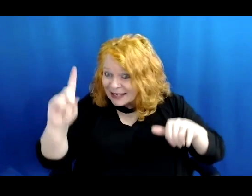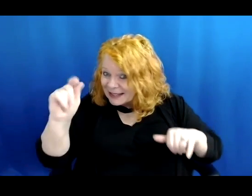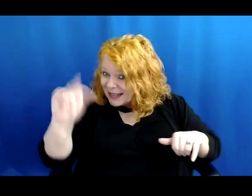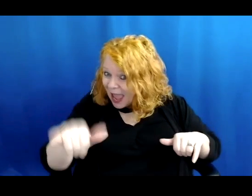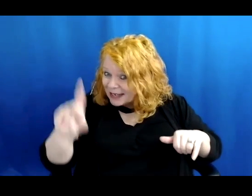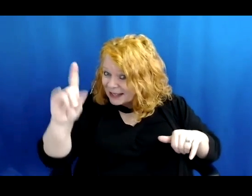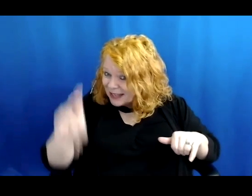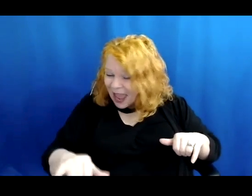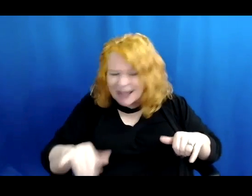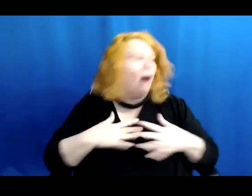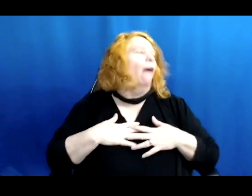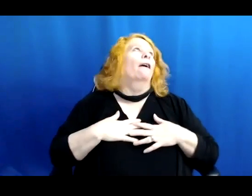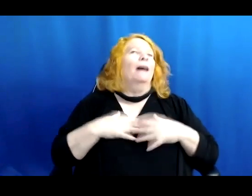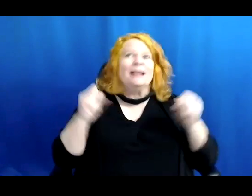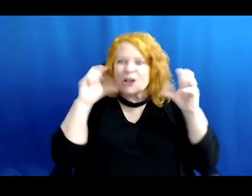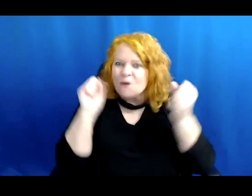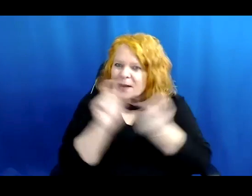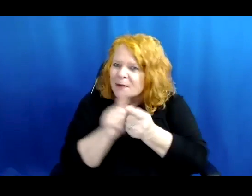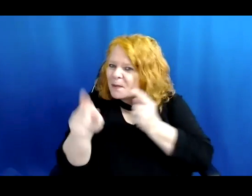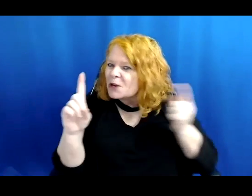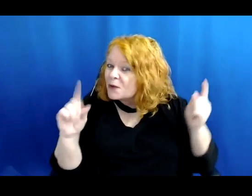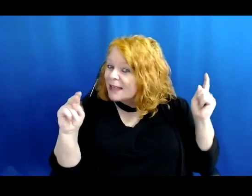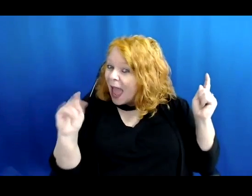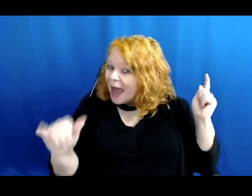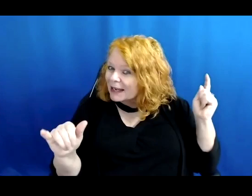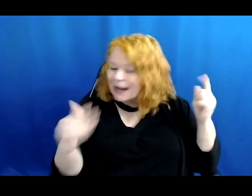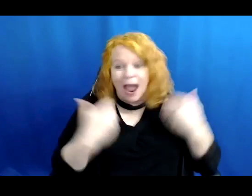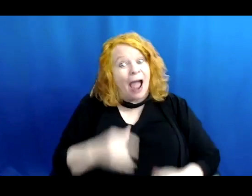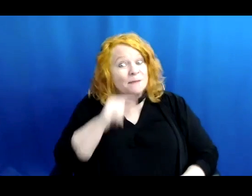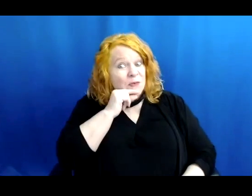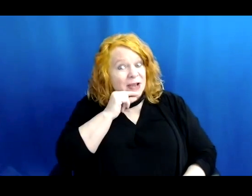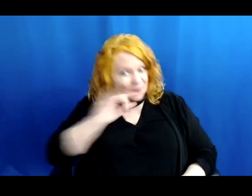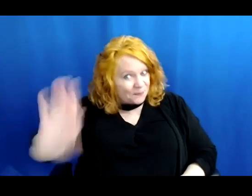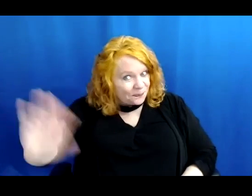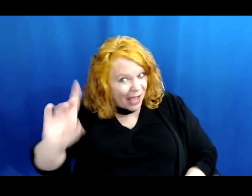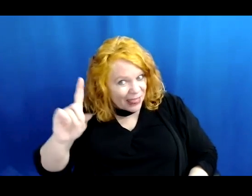Danny it's incredible to meet you Danny. I am Gwyn. Hi Danny. Danny, Danny, hello Danny.